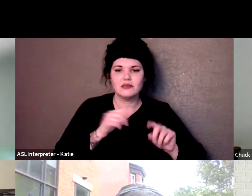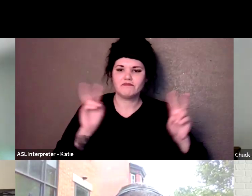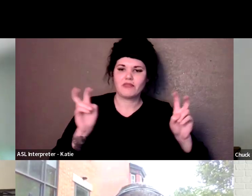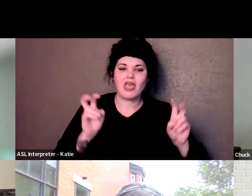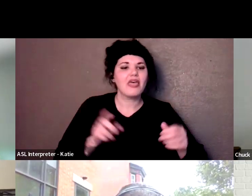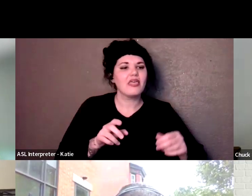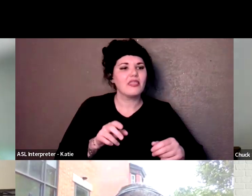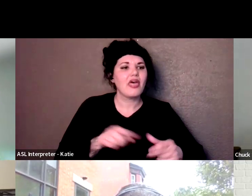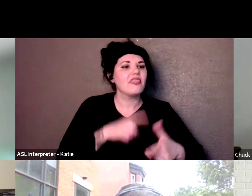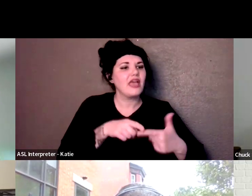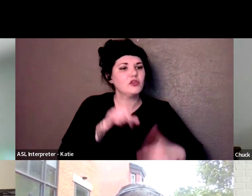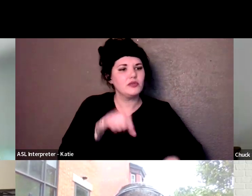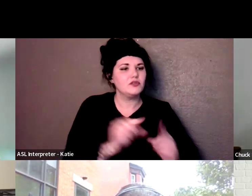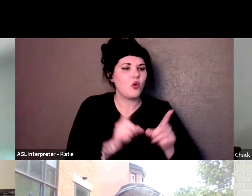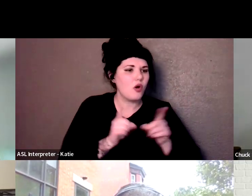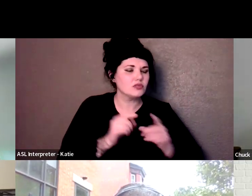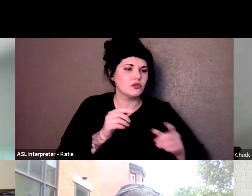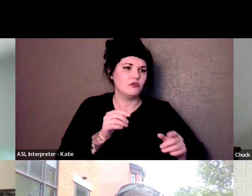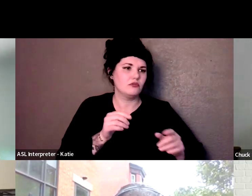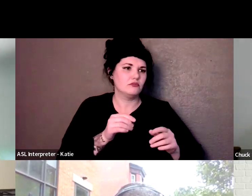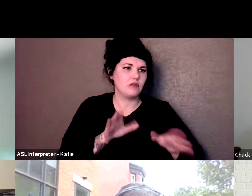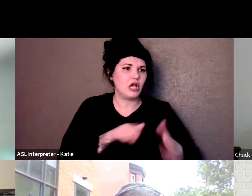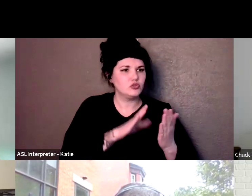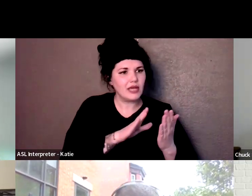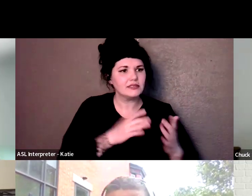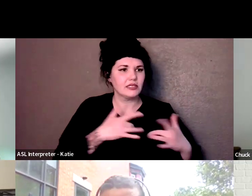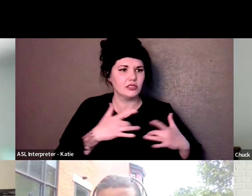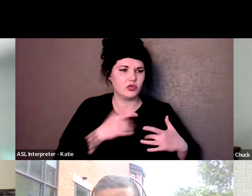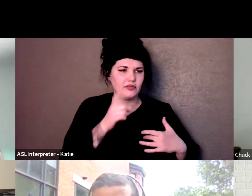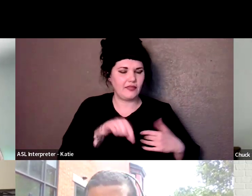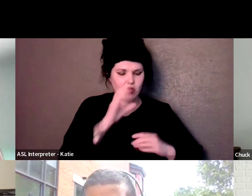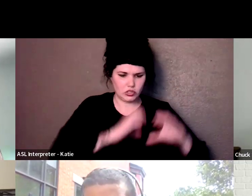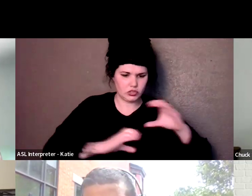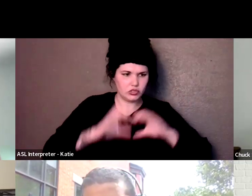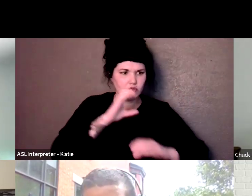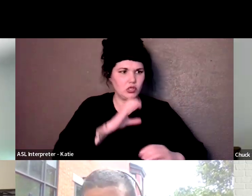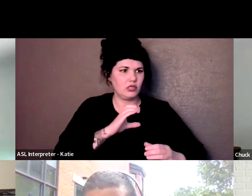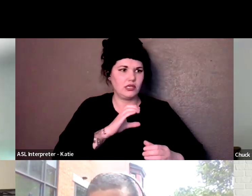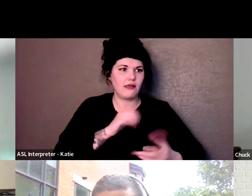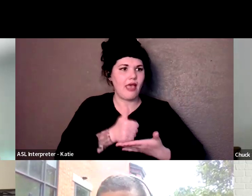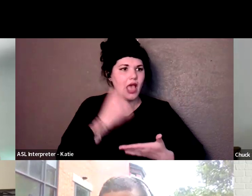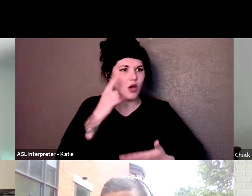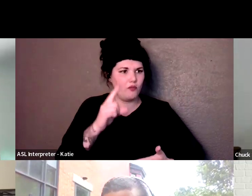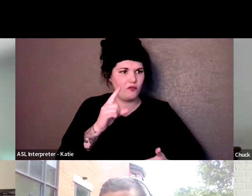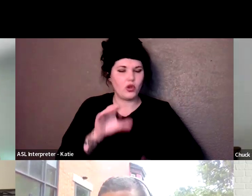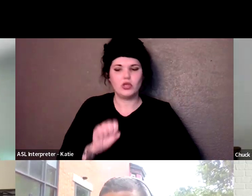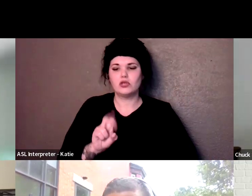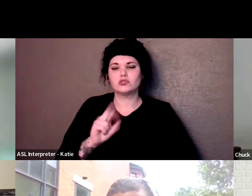that seeking help for suicidal ideation means the government will come and seize their guns.